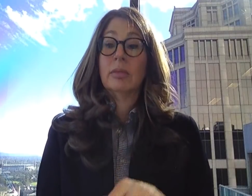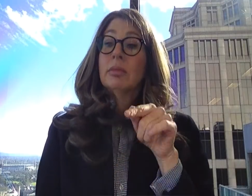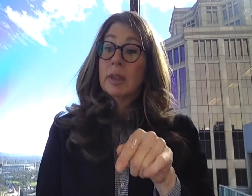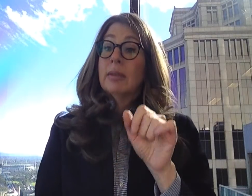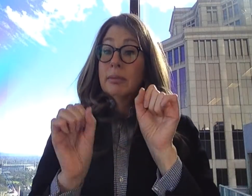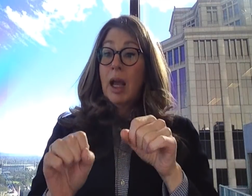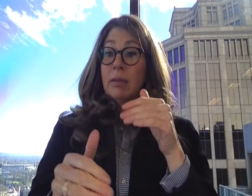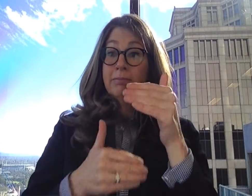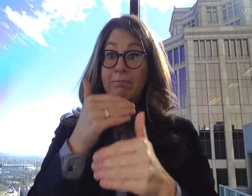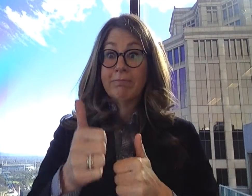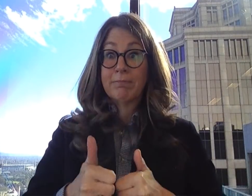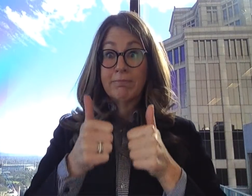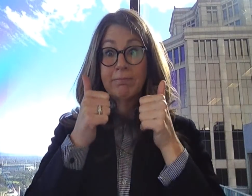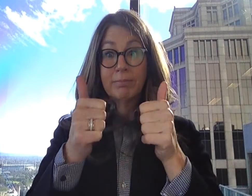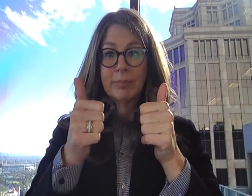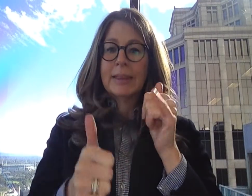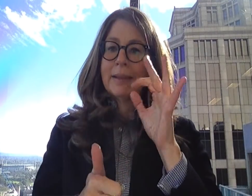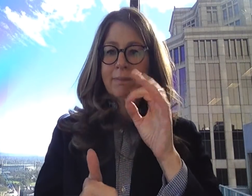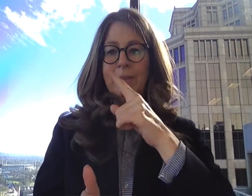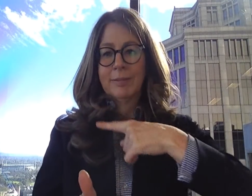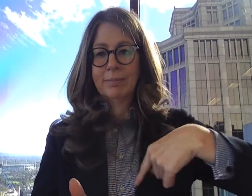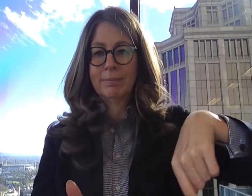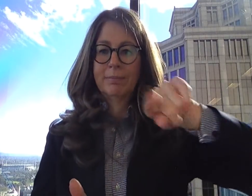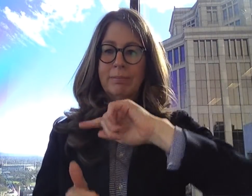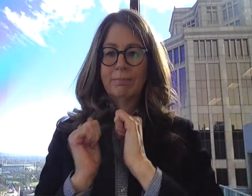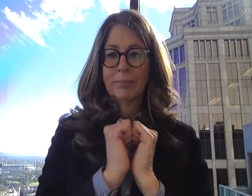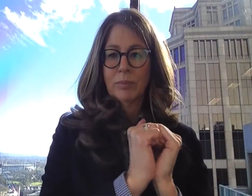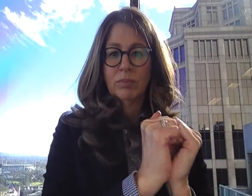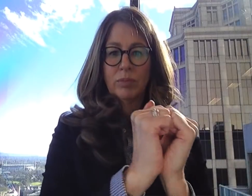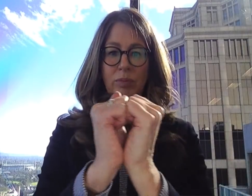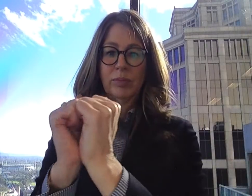and commitment of all our members working together.